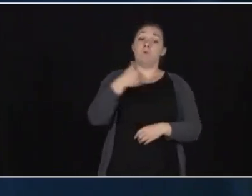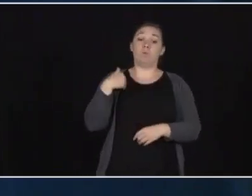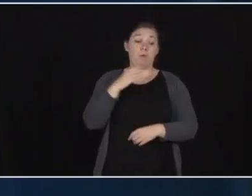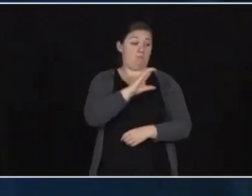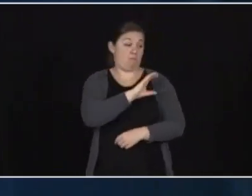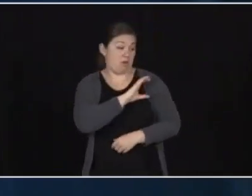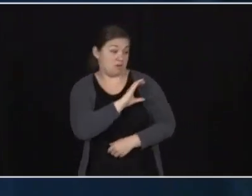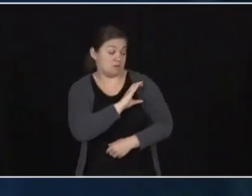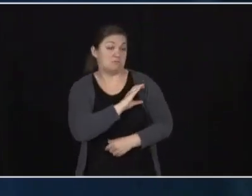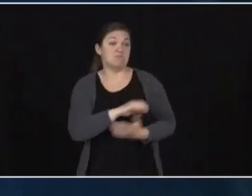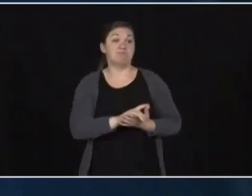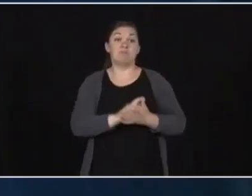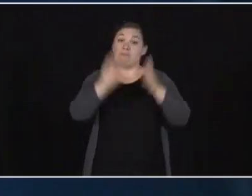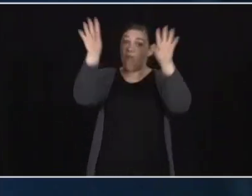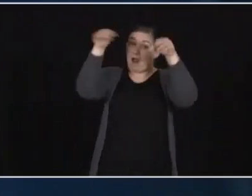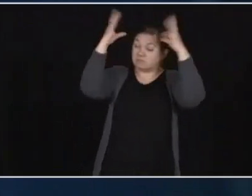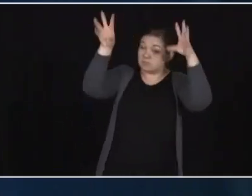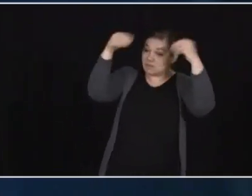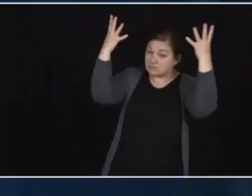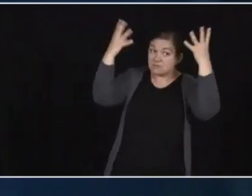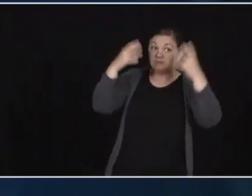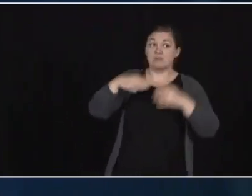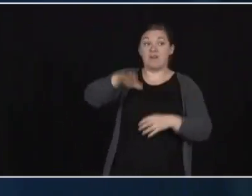paramedics